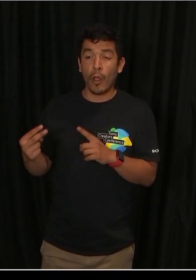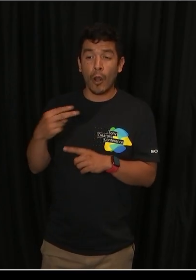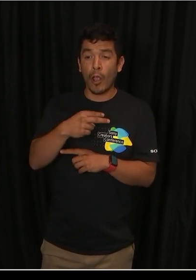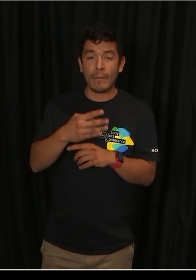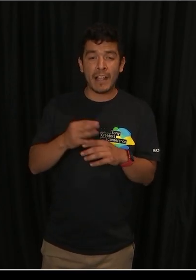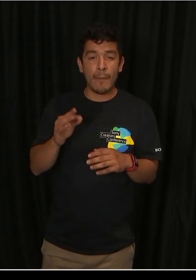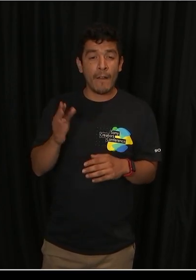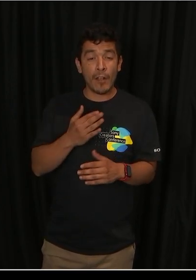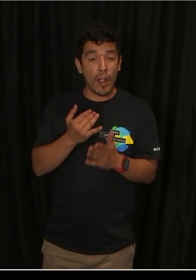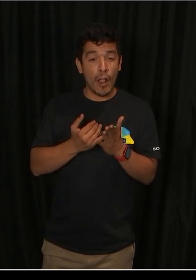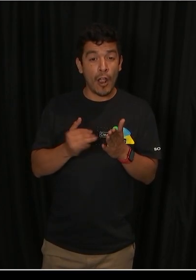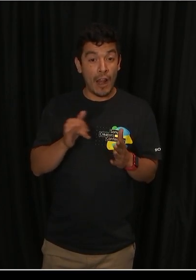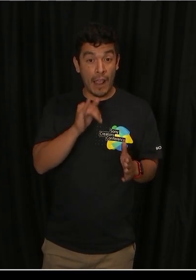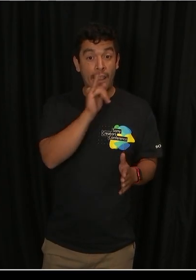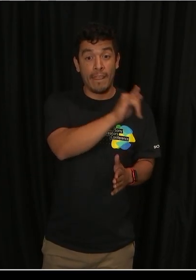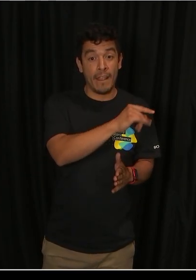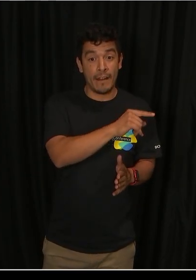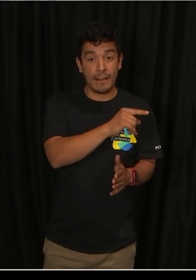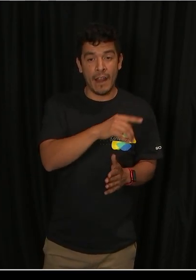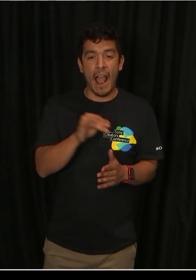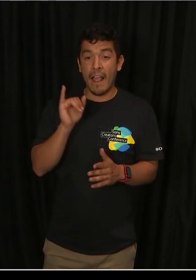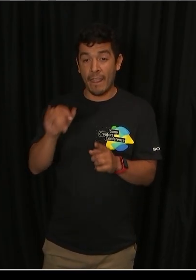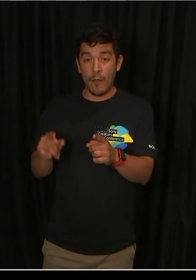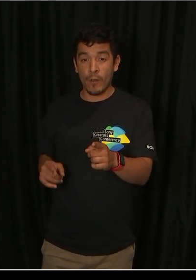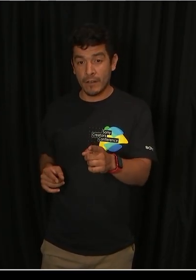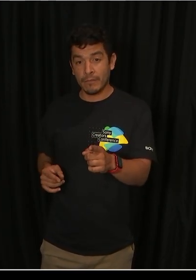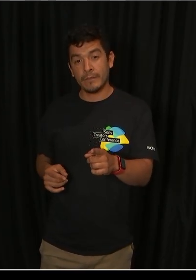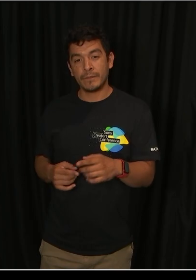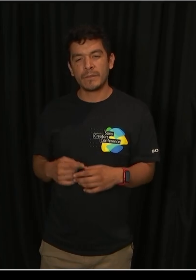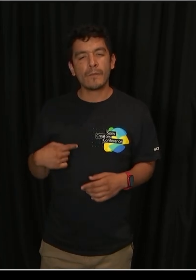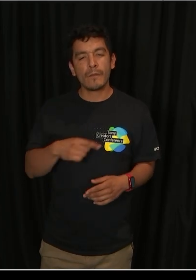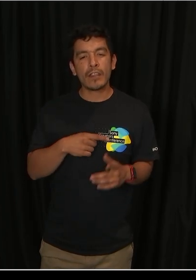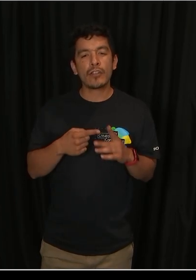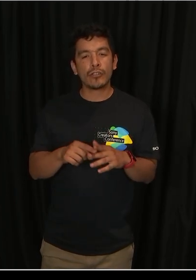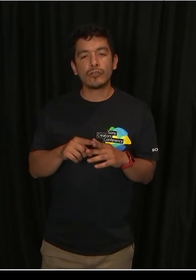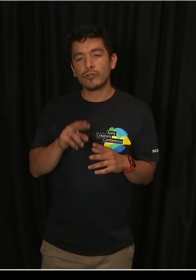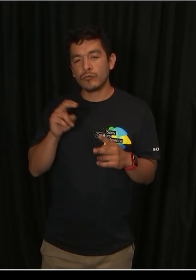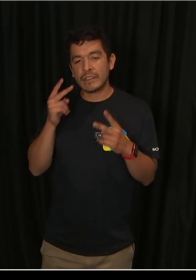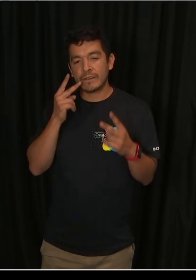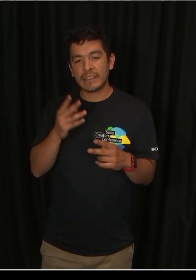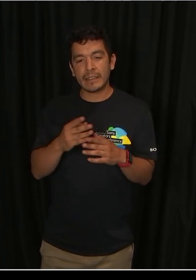like this drawing and this one, we started to revisit some character poses.